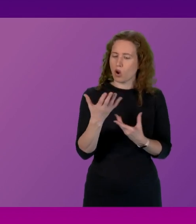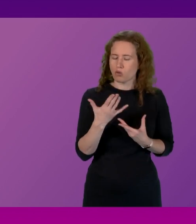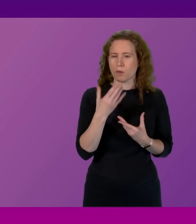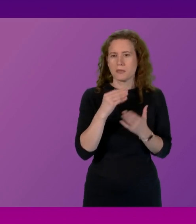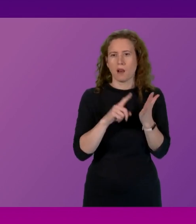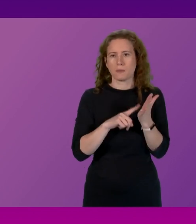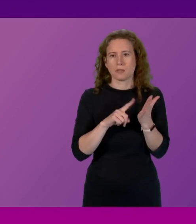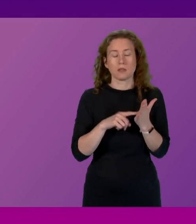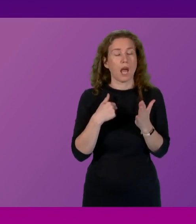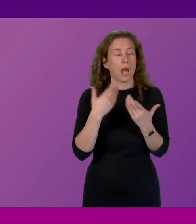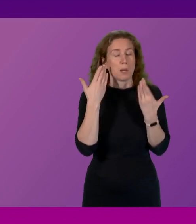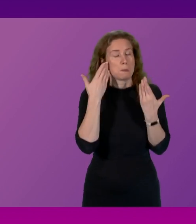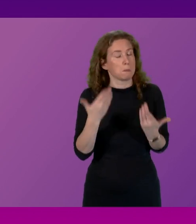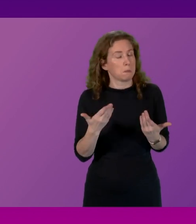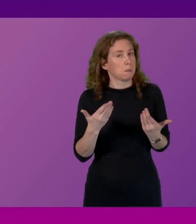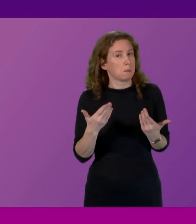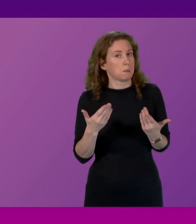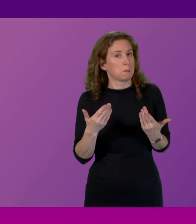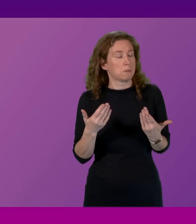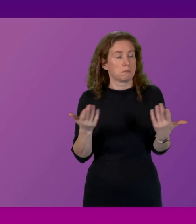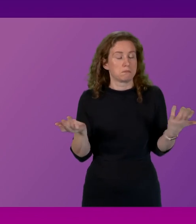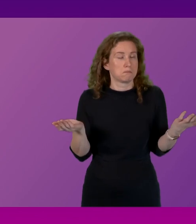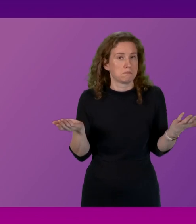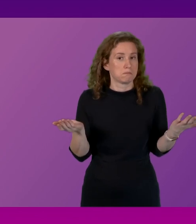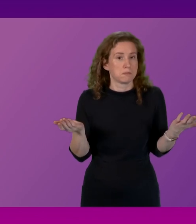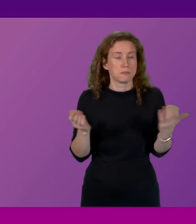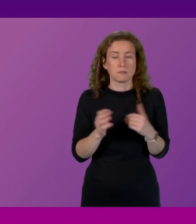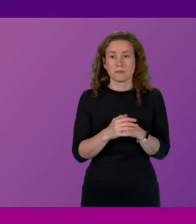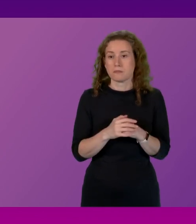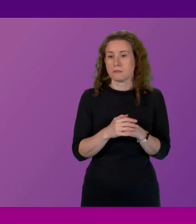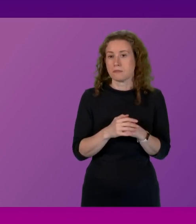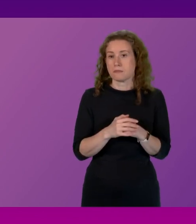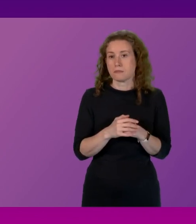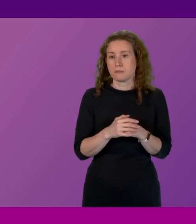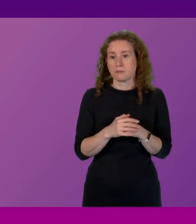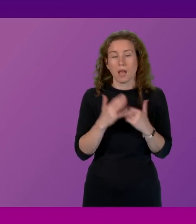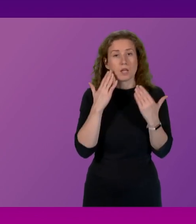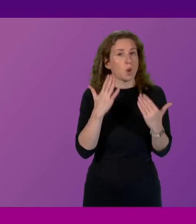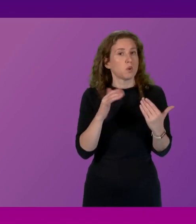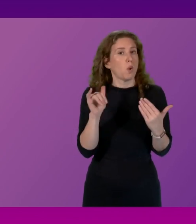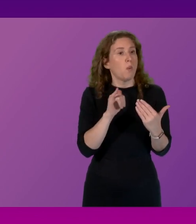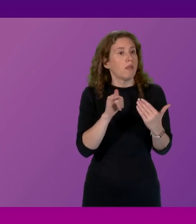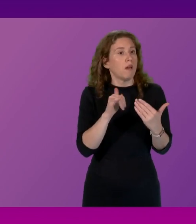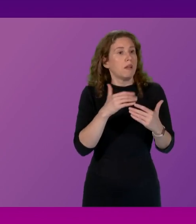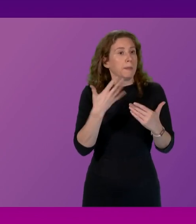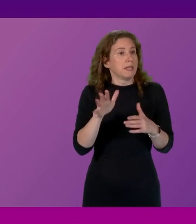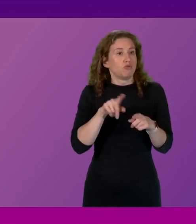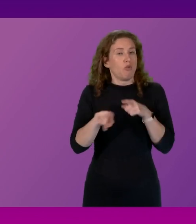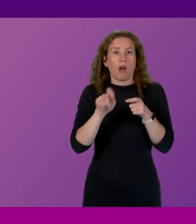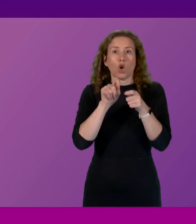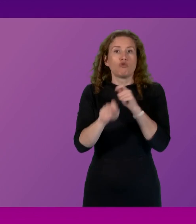I am unaware of whether any attempt to correct the record has been made.